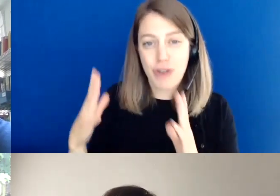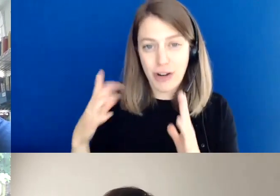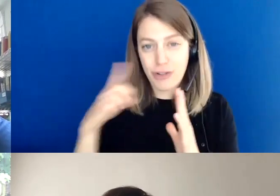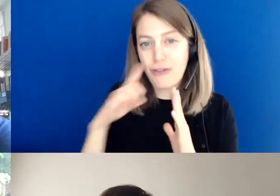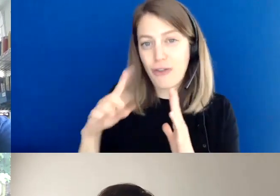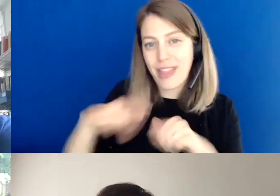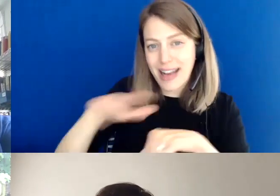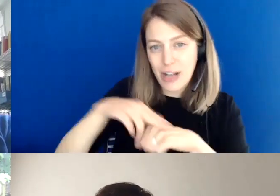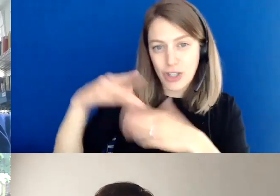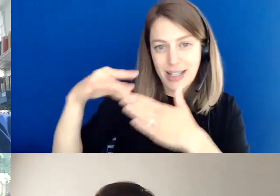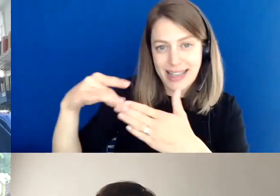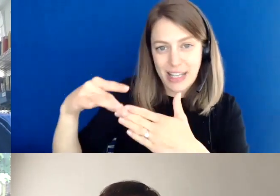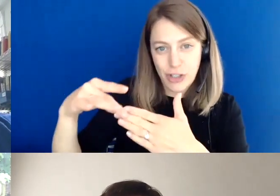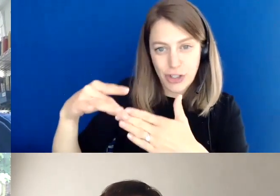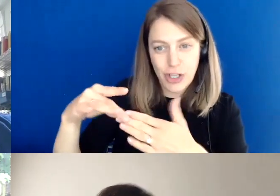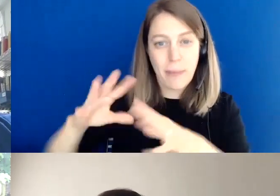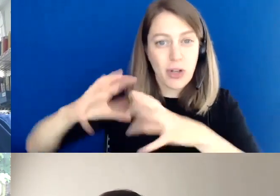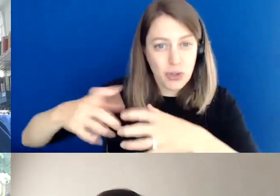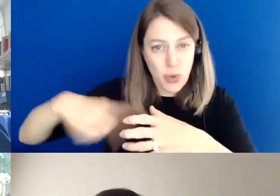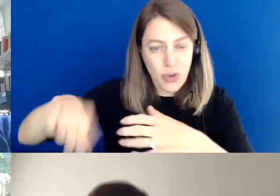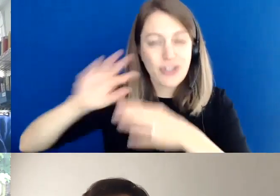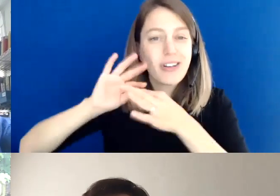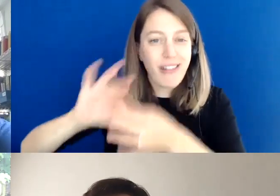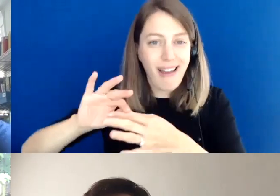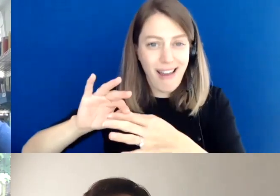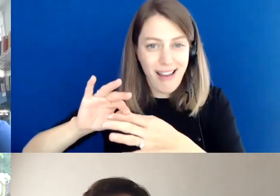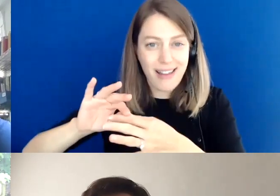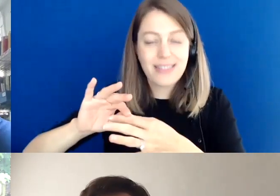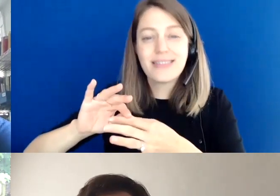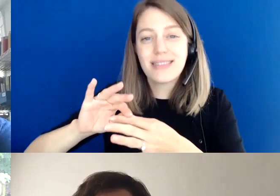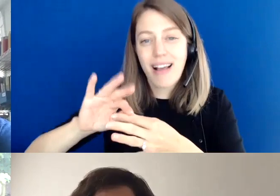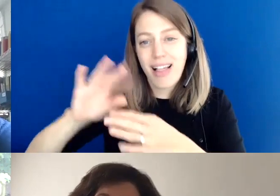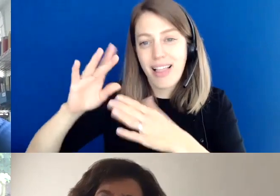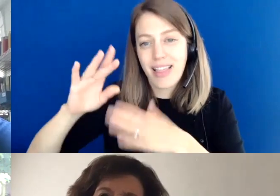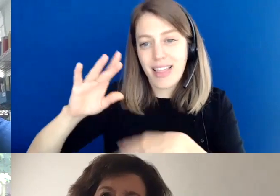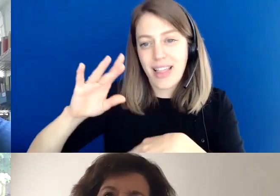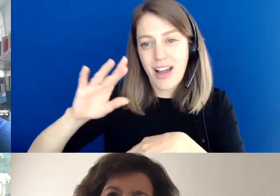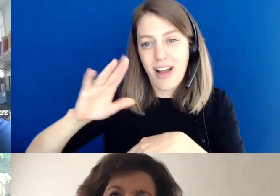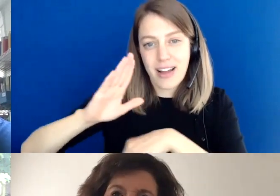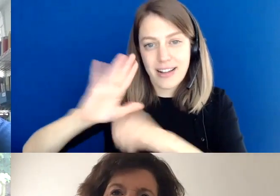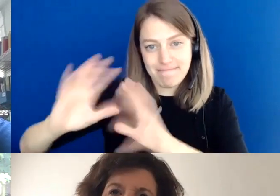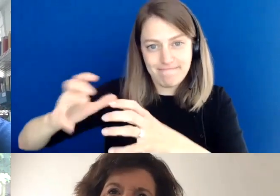on Developmental Disabilities at the University of Delaware. Ms Weiss is the former executive director of